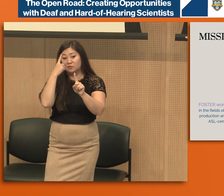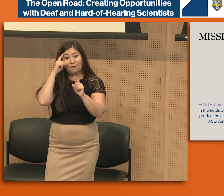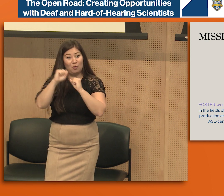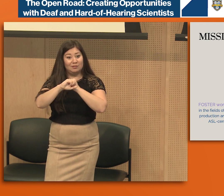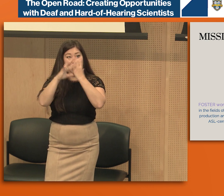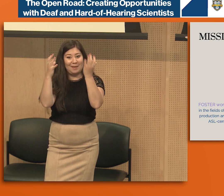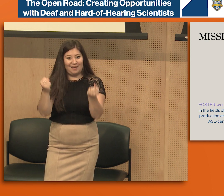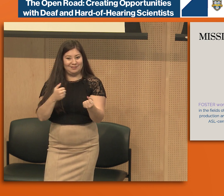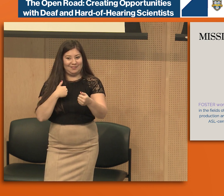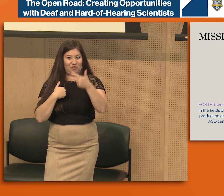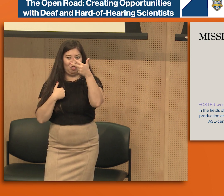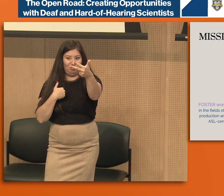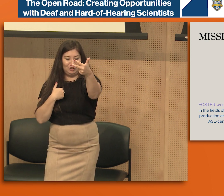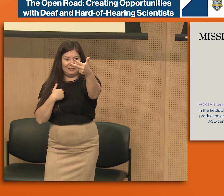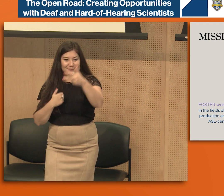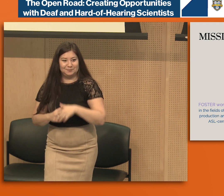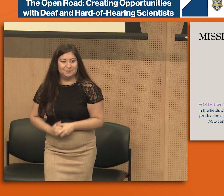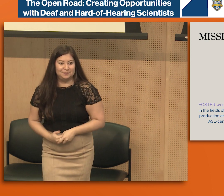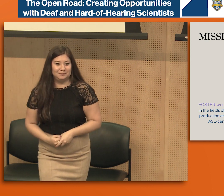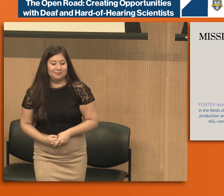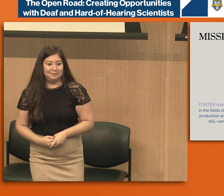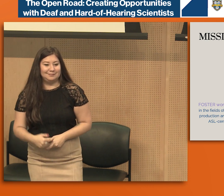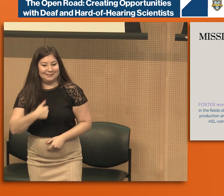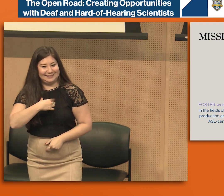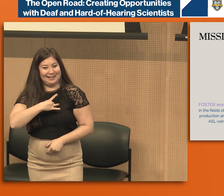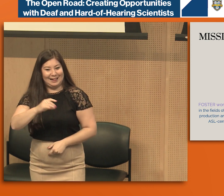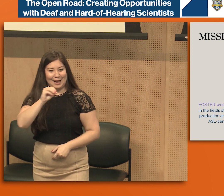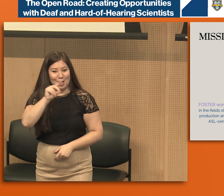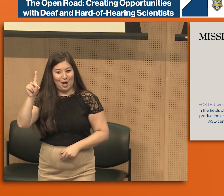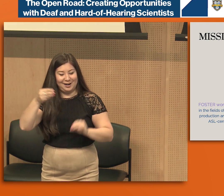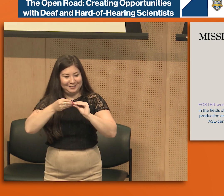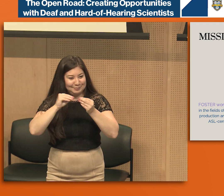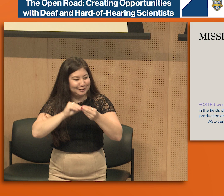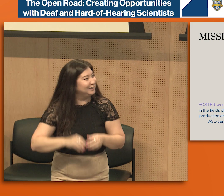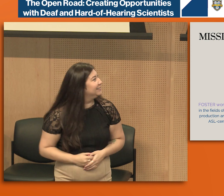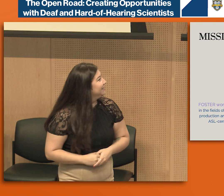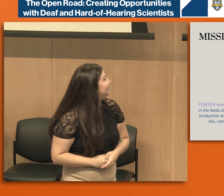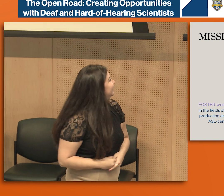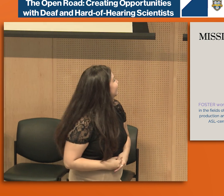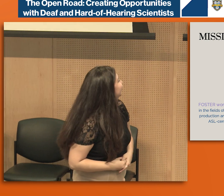Our goal for Atomic Hands, you see on the slide, are these 3 goals. I like odd numbers.